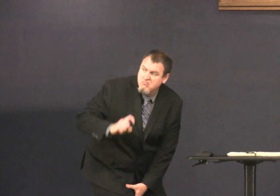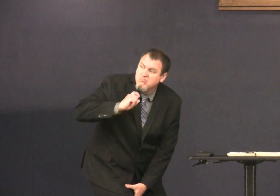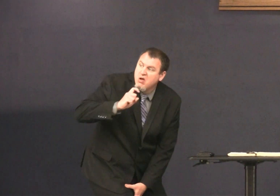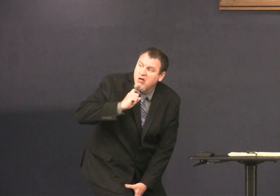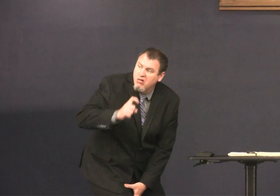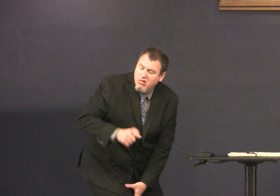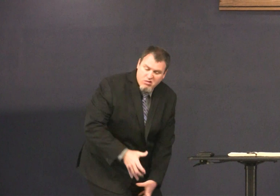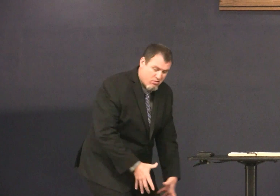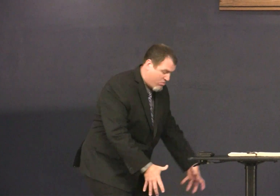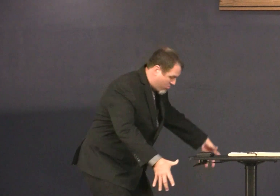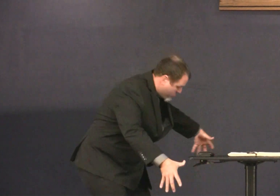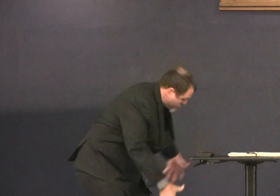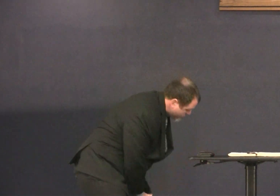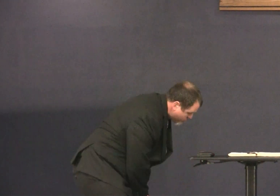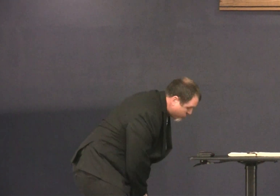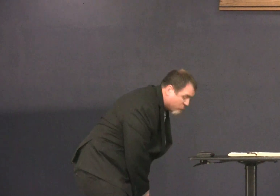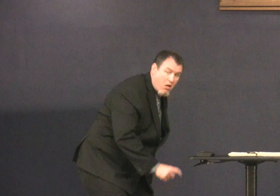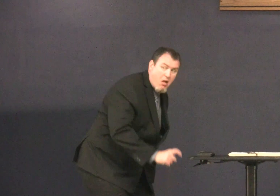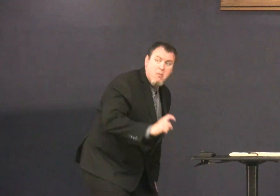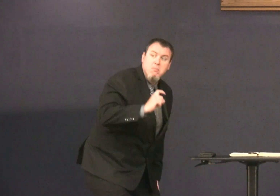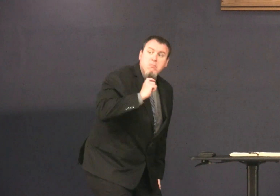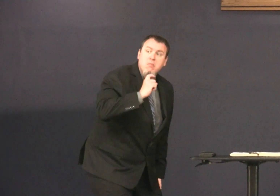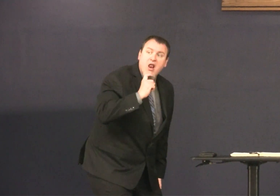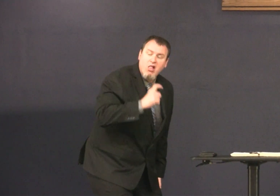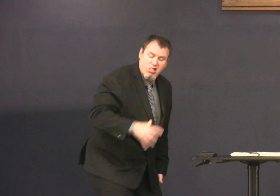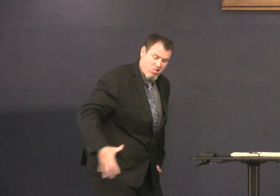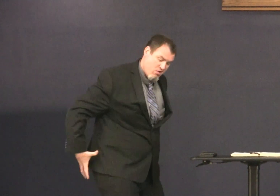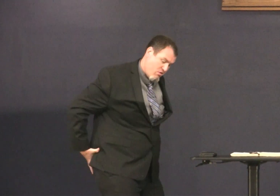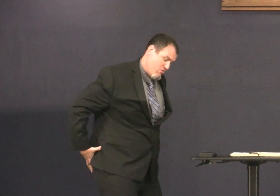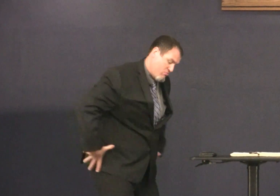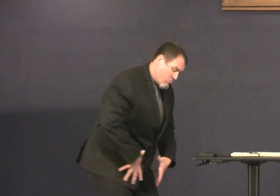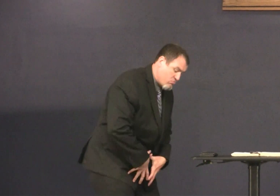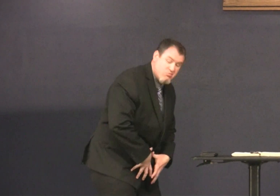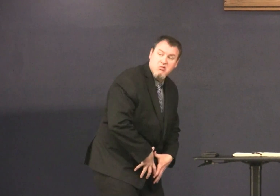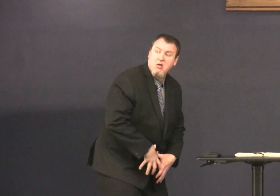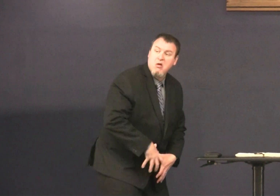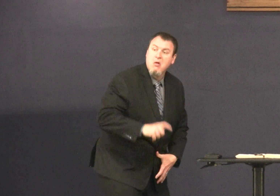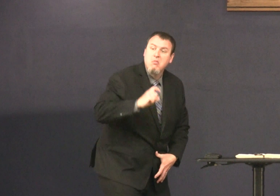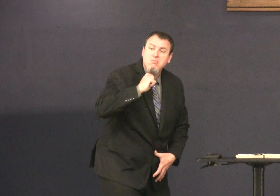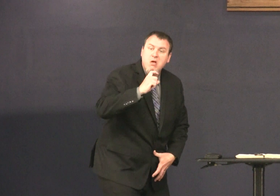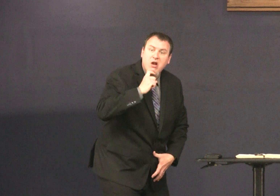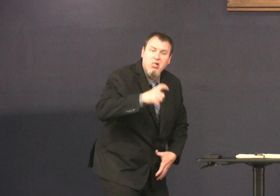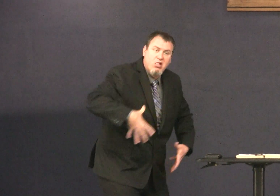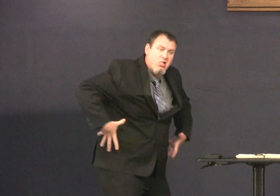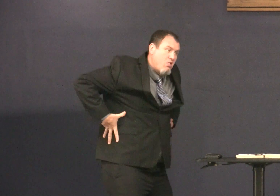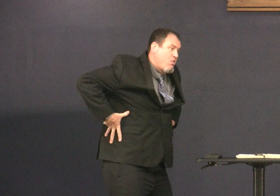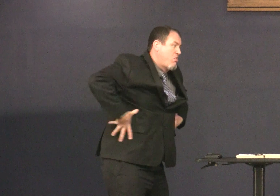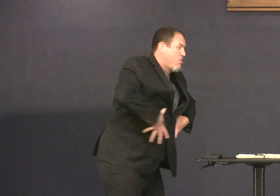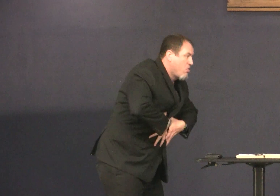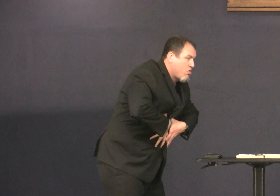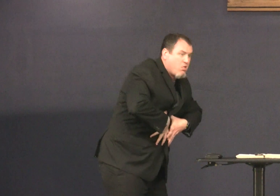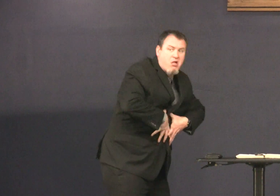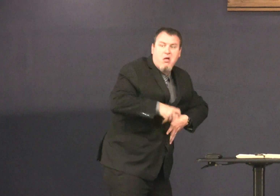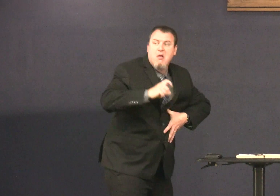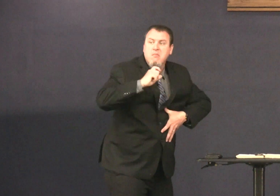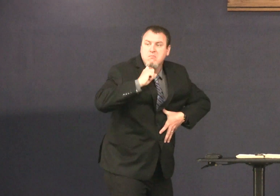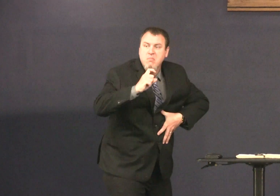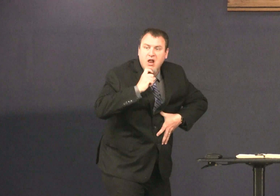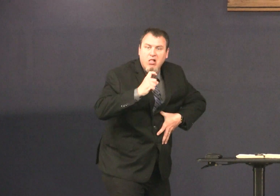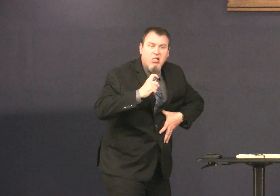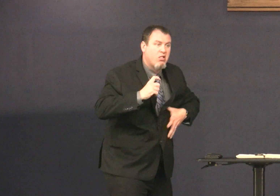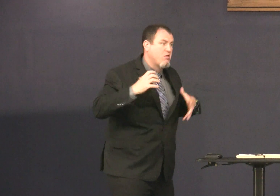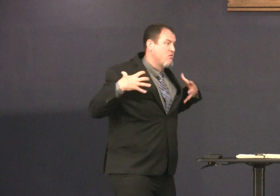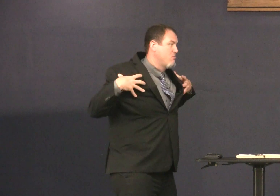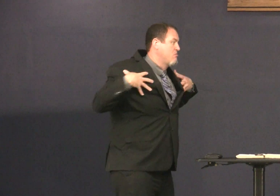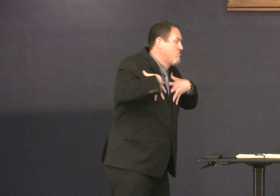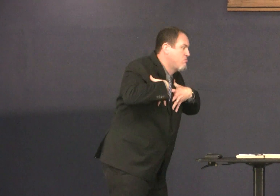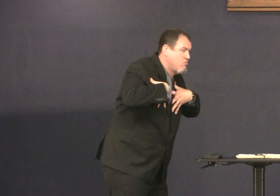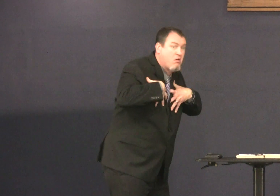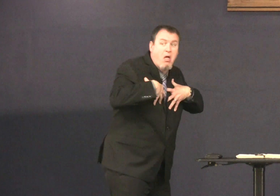short man with armor on his thighs covering his waist and his stomach and chest